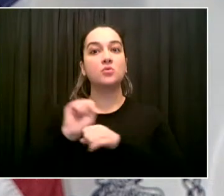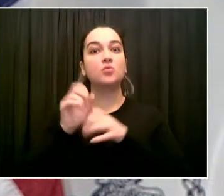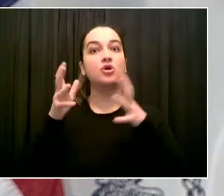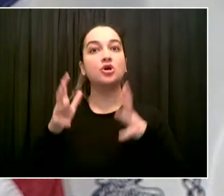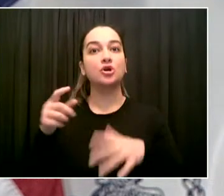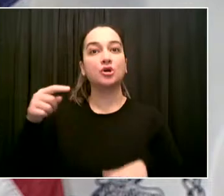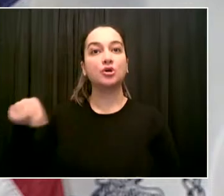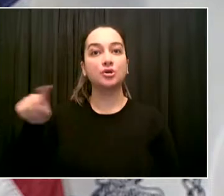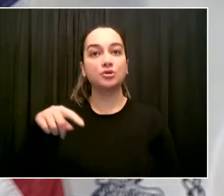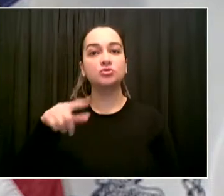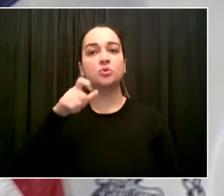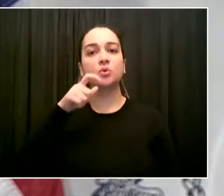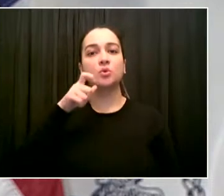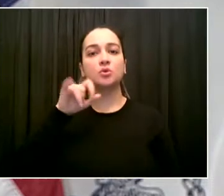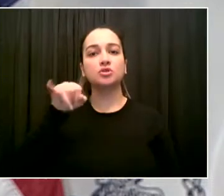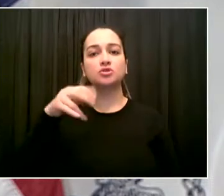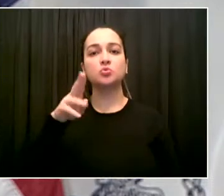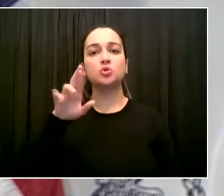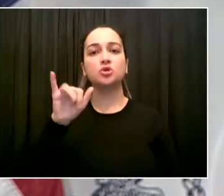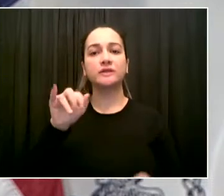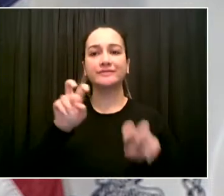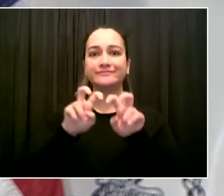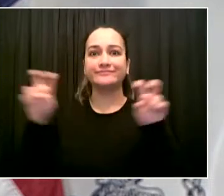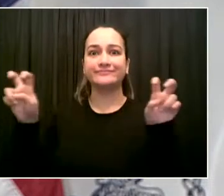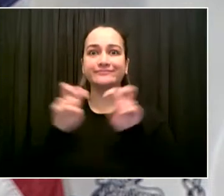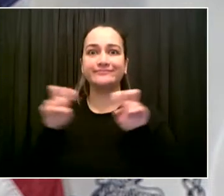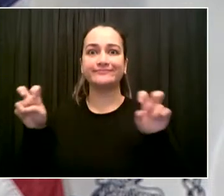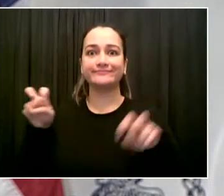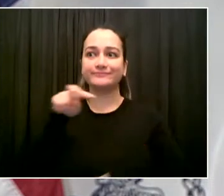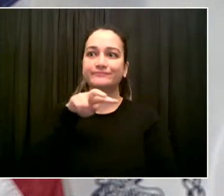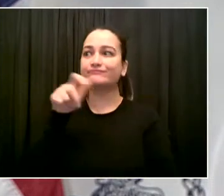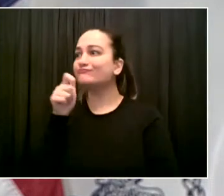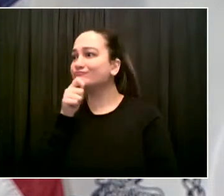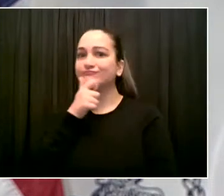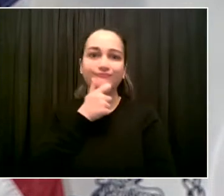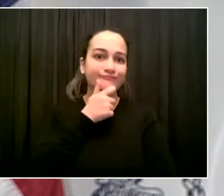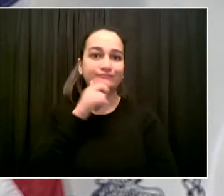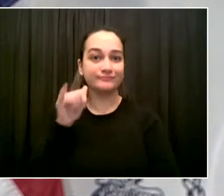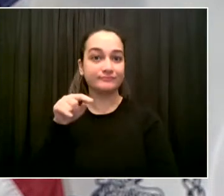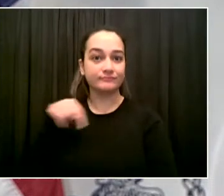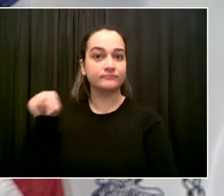I THINK WE SHOULD BE VACCINATING EVERYYONE WHO SERVES ON A JURY, ALL COURT WWKEORRRS.